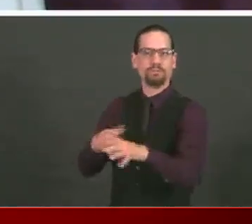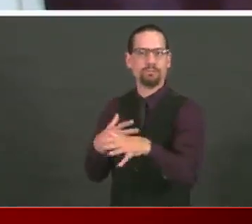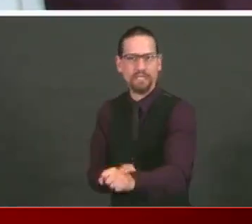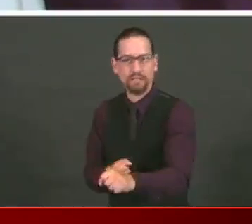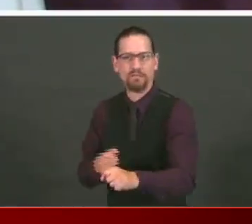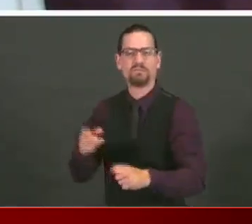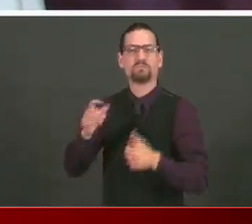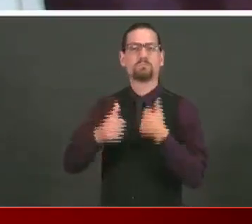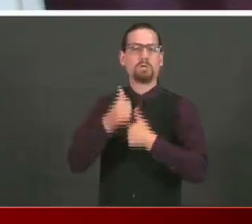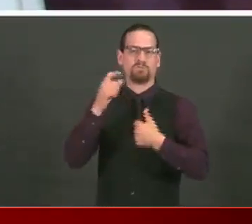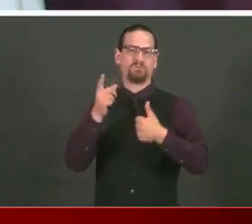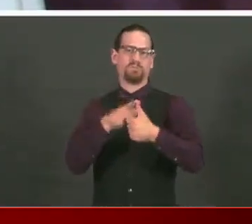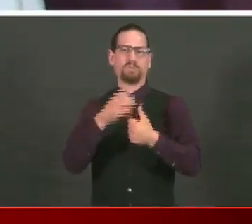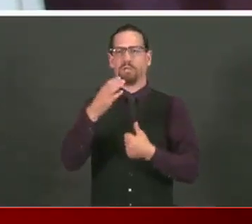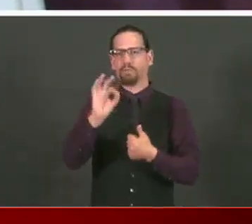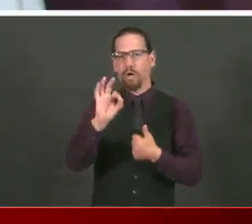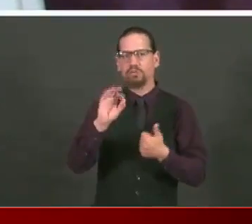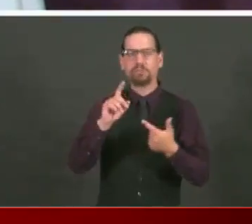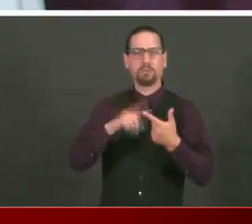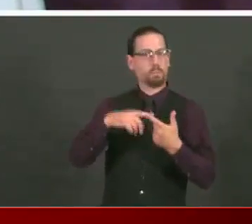TO GET INTO A COMMUNITY LIKE